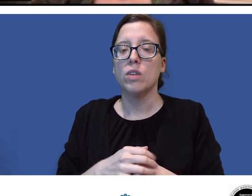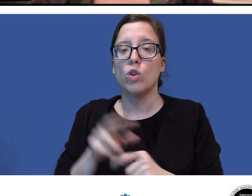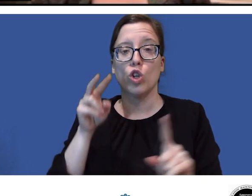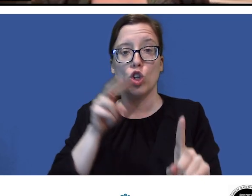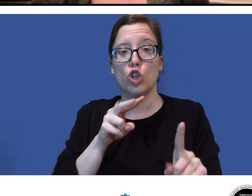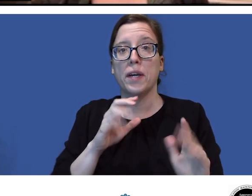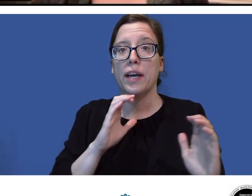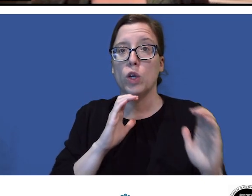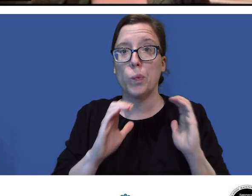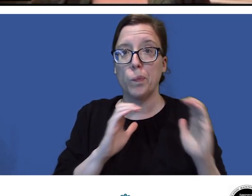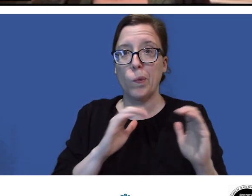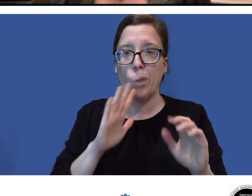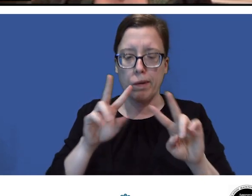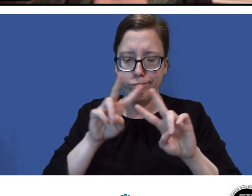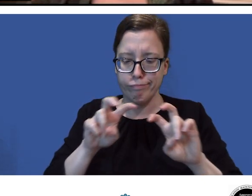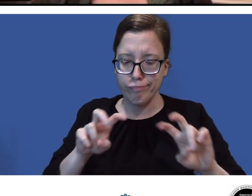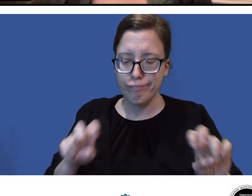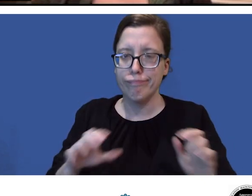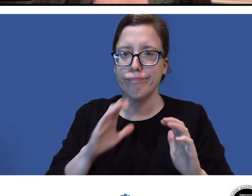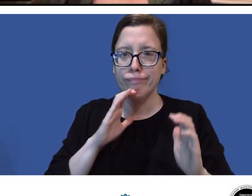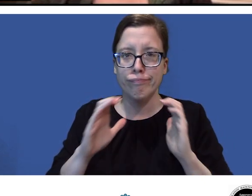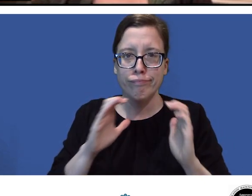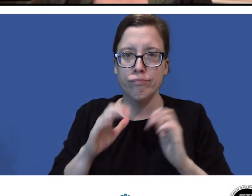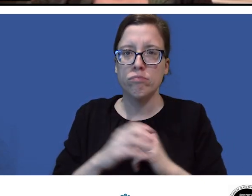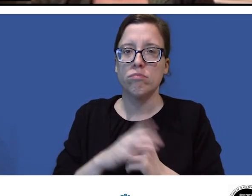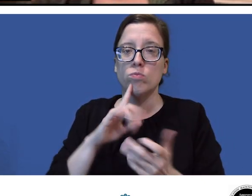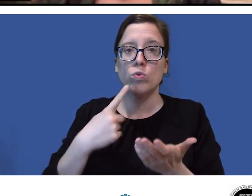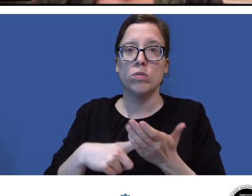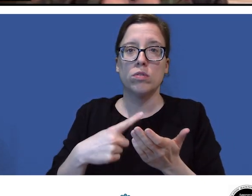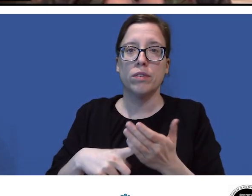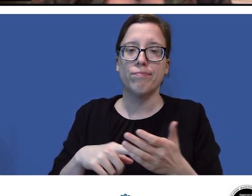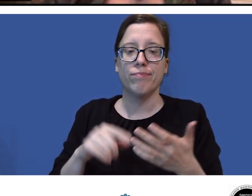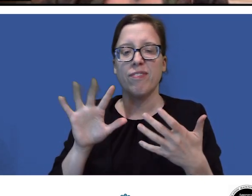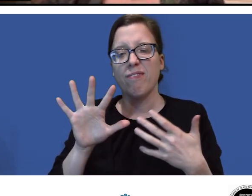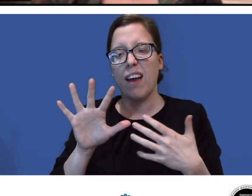talk about five or six most relevant things, or actually I'll talk about more than that,